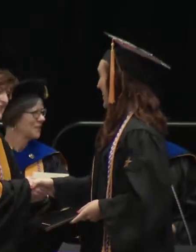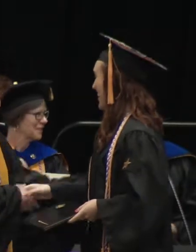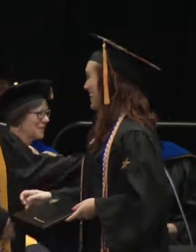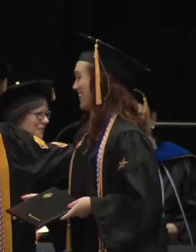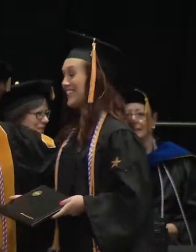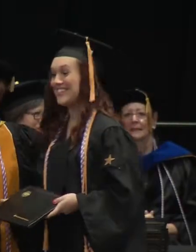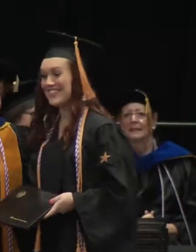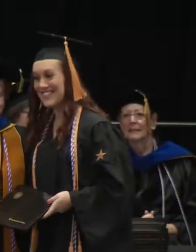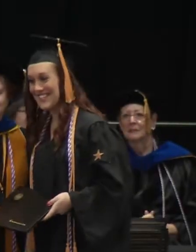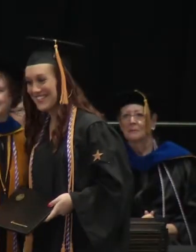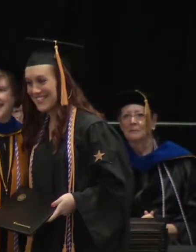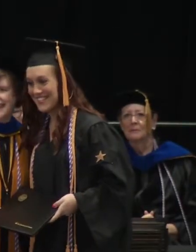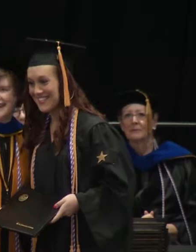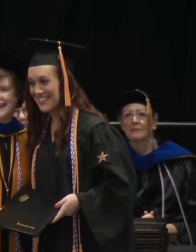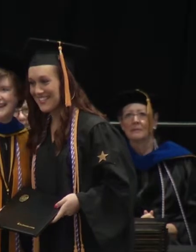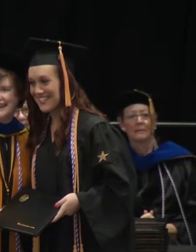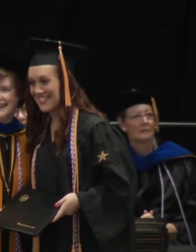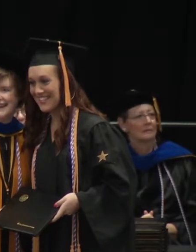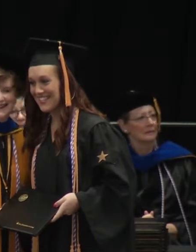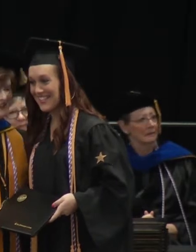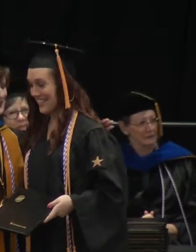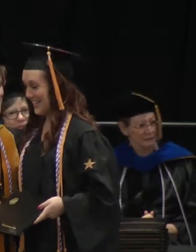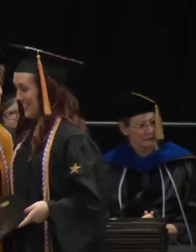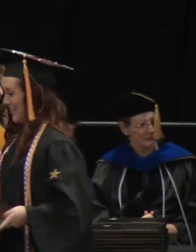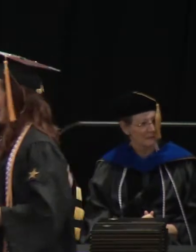Honors in Nursing with Distinction.